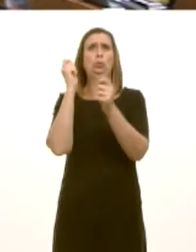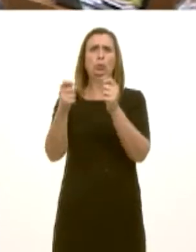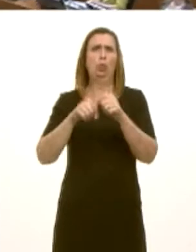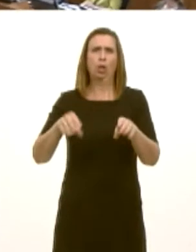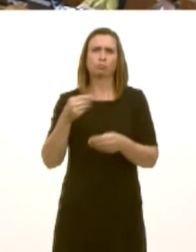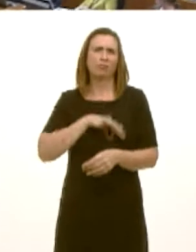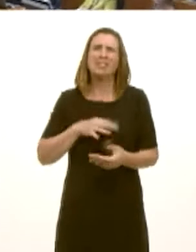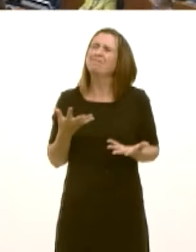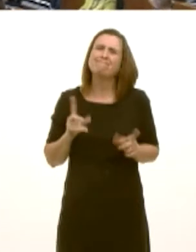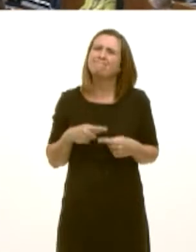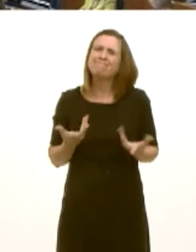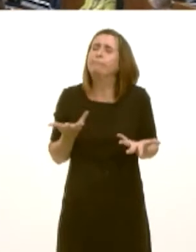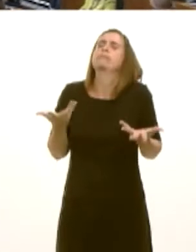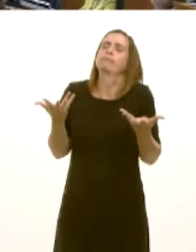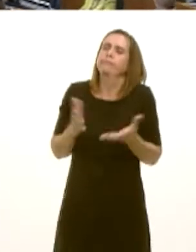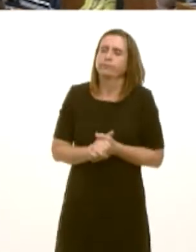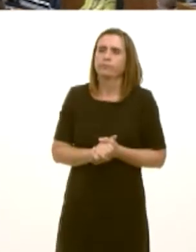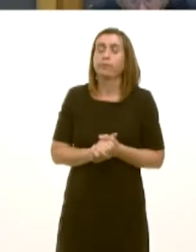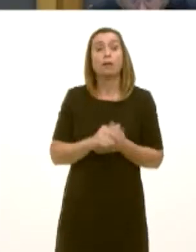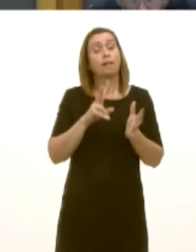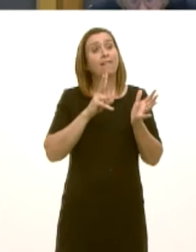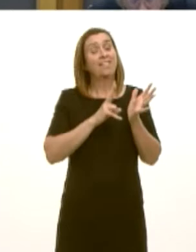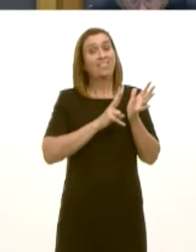John Griffiths: Would you agree with me, First Minister, that the velothon, along with other